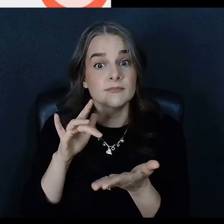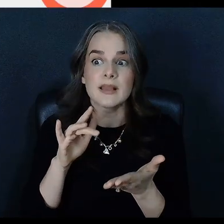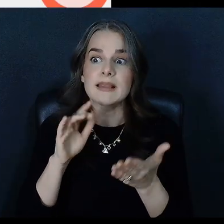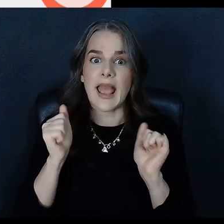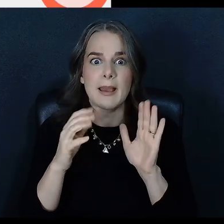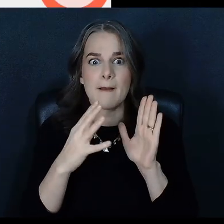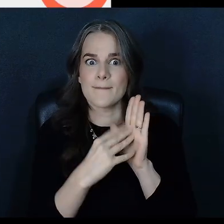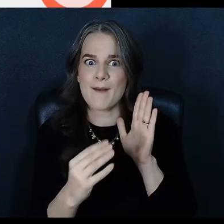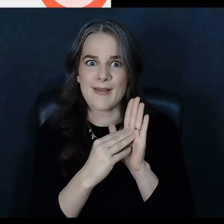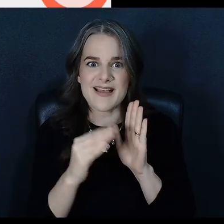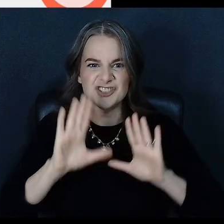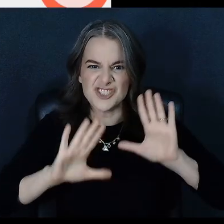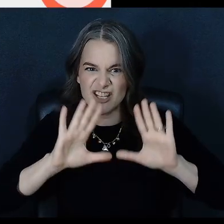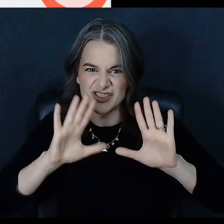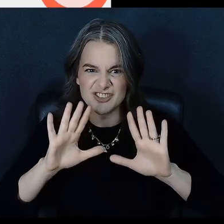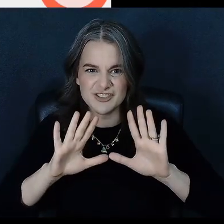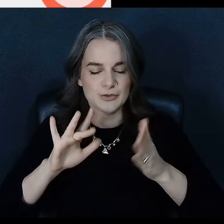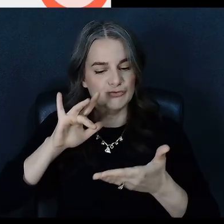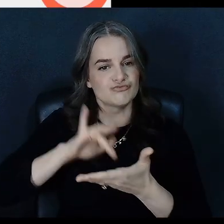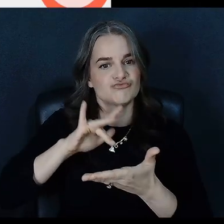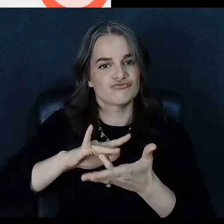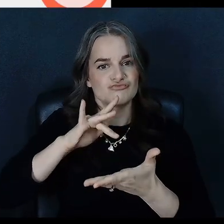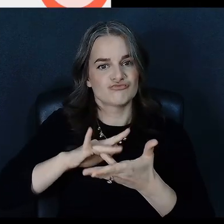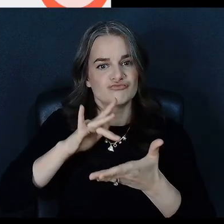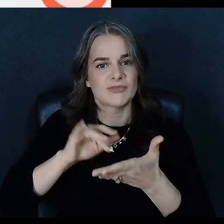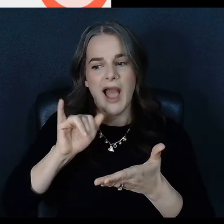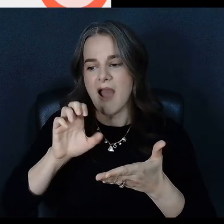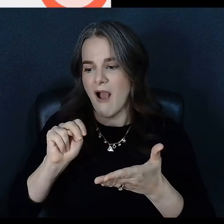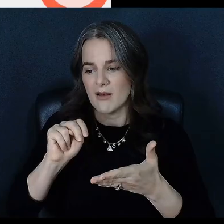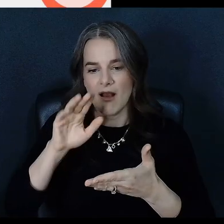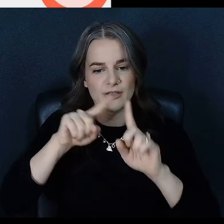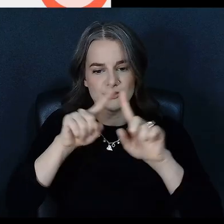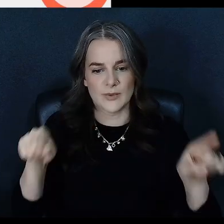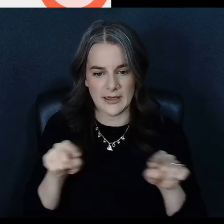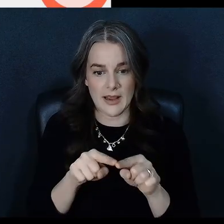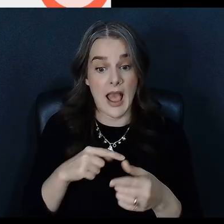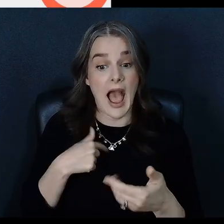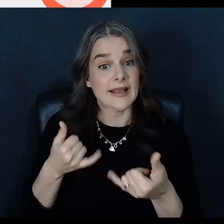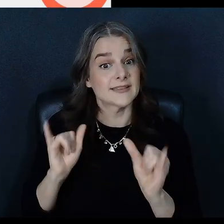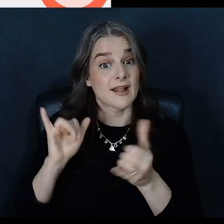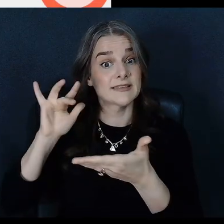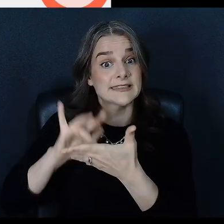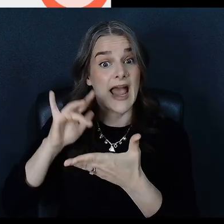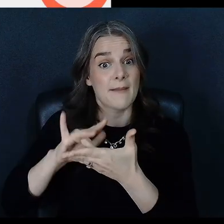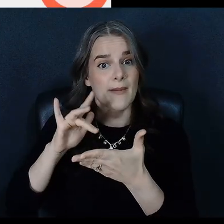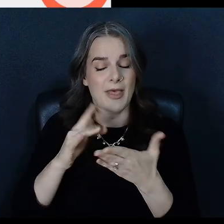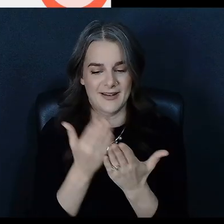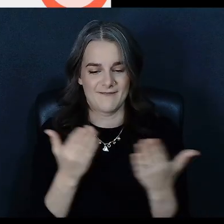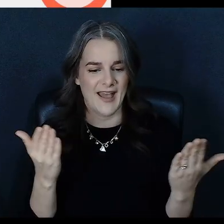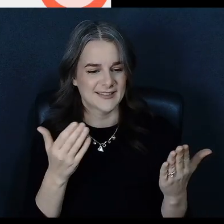So if I'm still able to tap, the device thinks I've done something else because of the built in accessibility features.